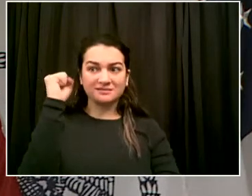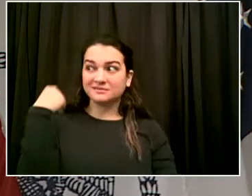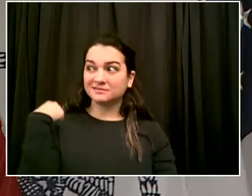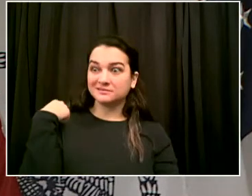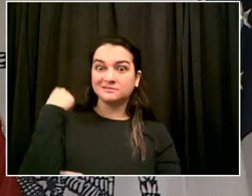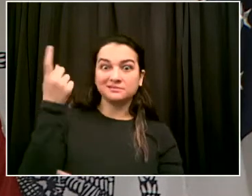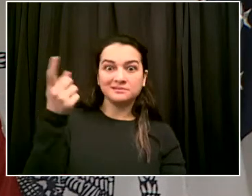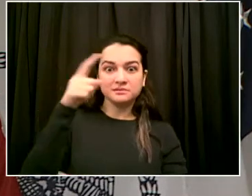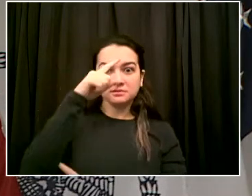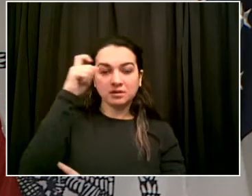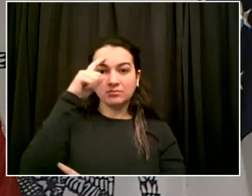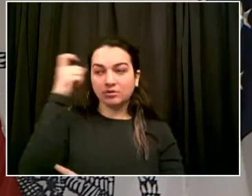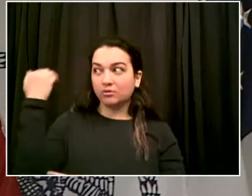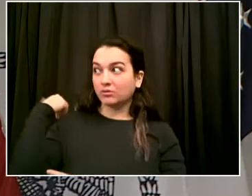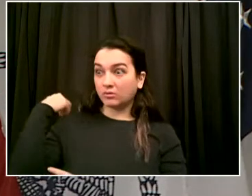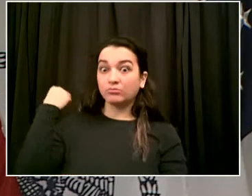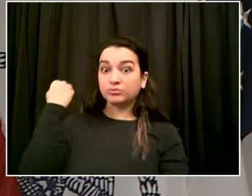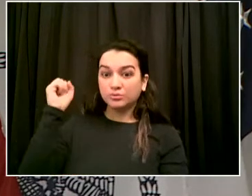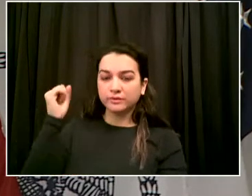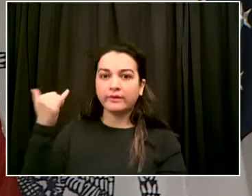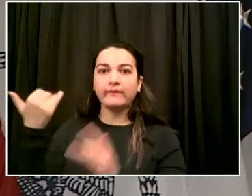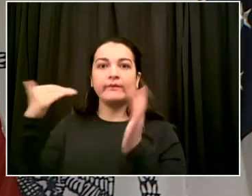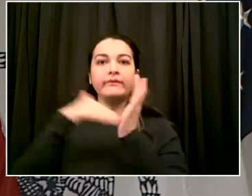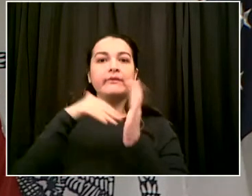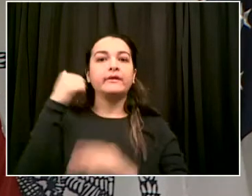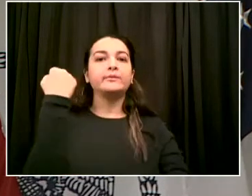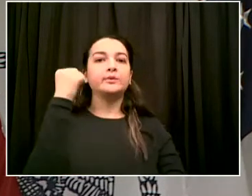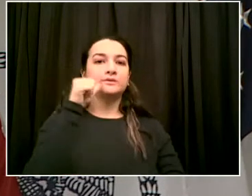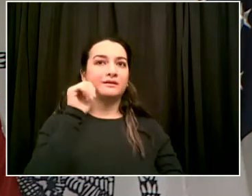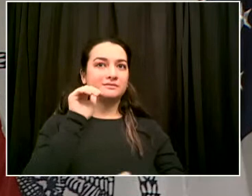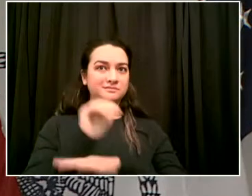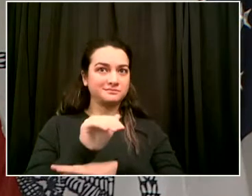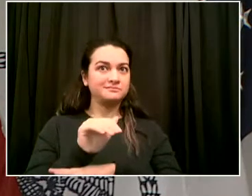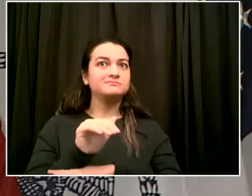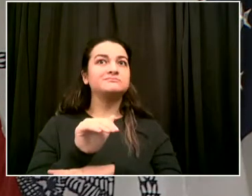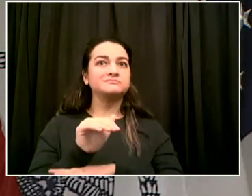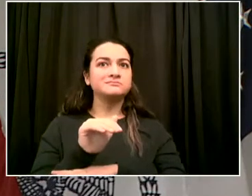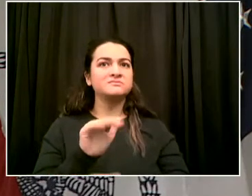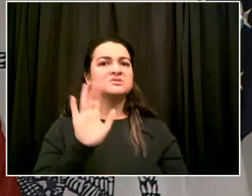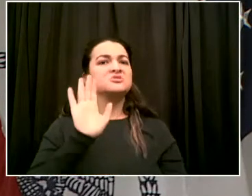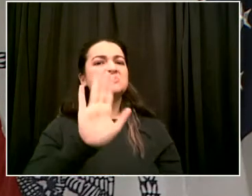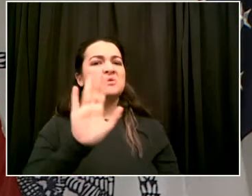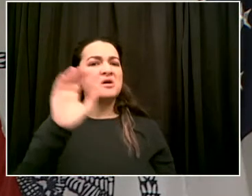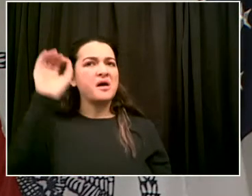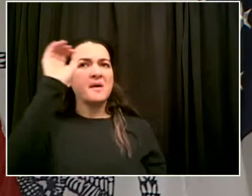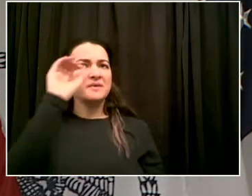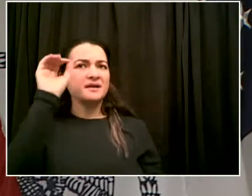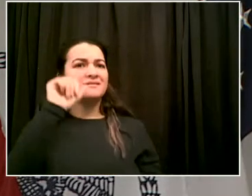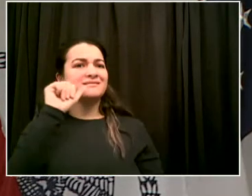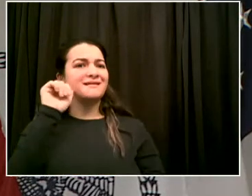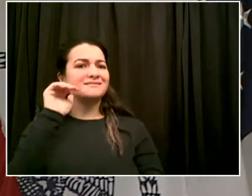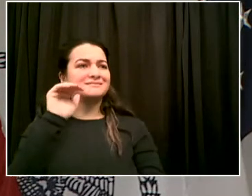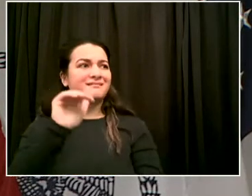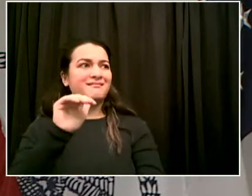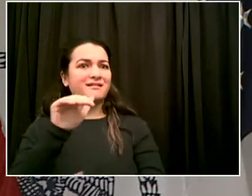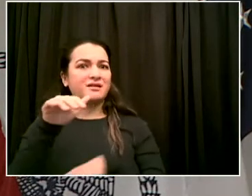DEMONSTRATION, CRITICAL OF NYPD'S ACTIONS.